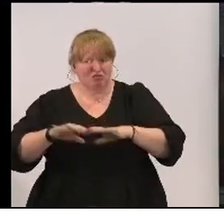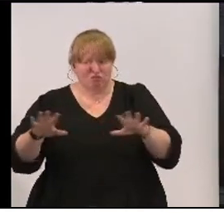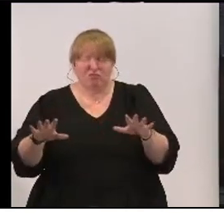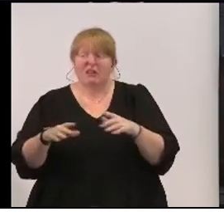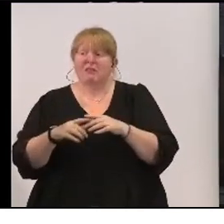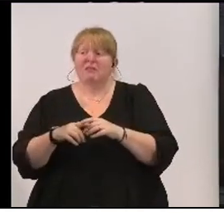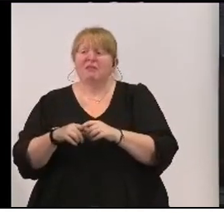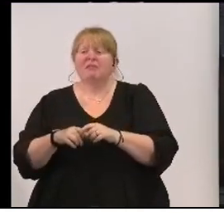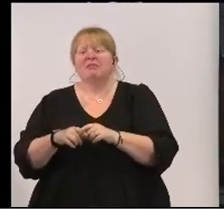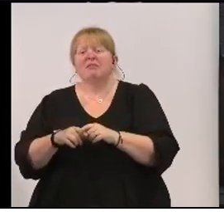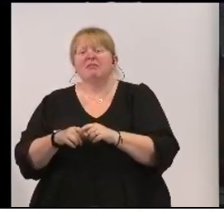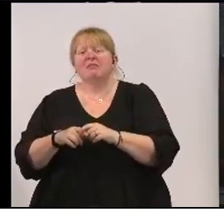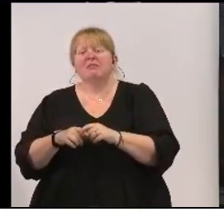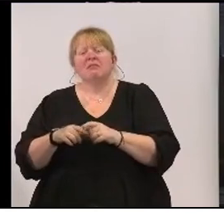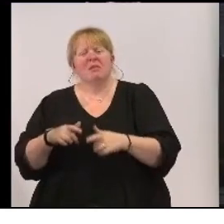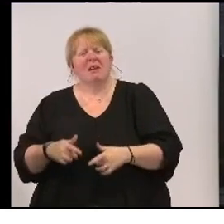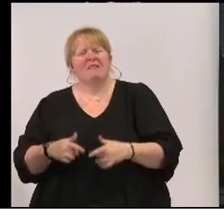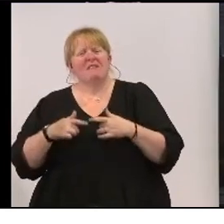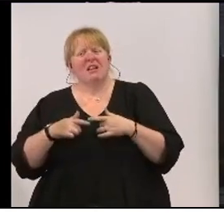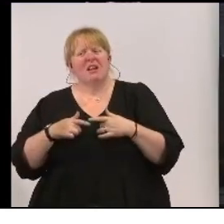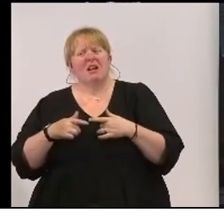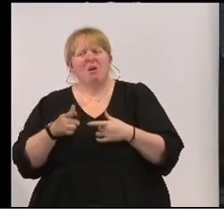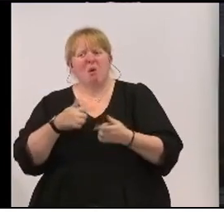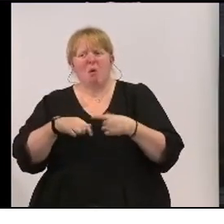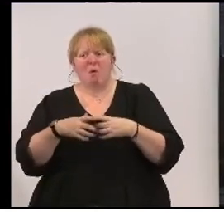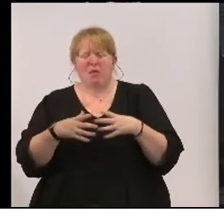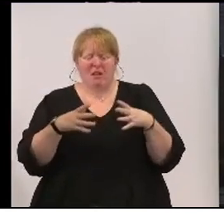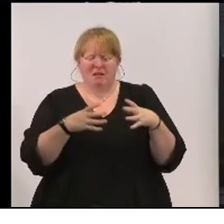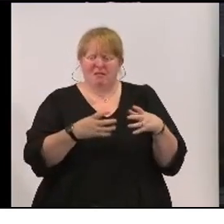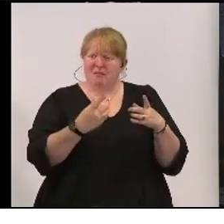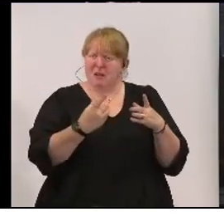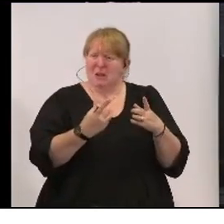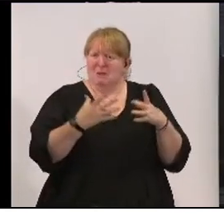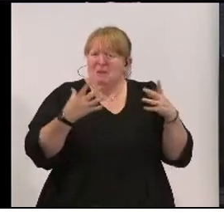So it feels like all of the big rocks are there, you know that product development rocks,